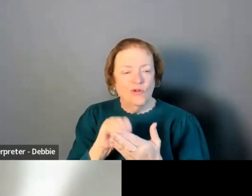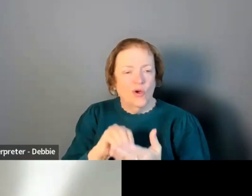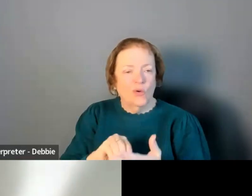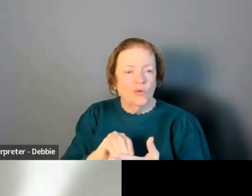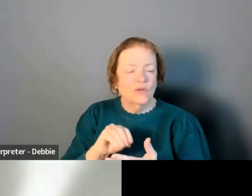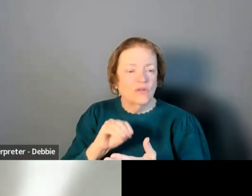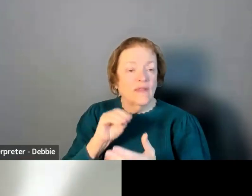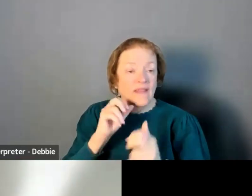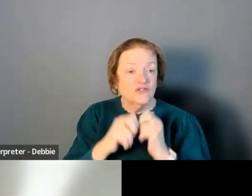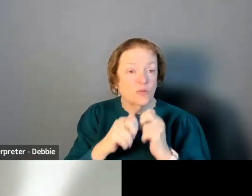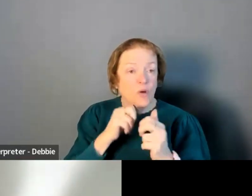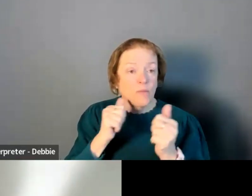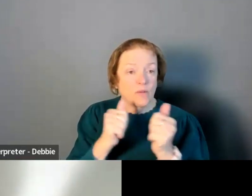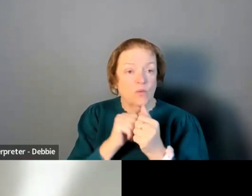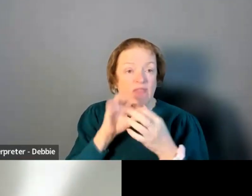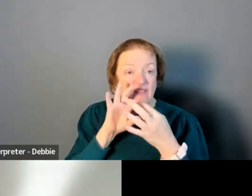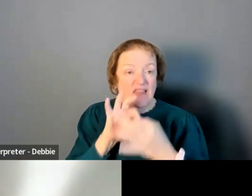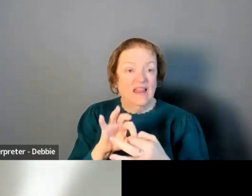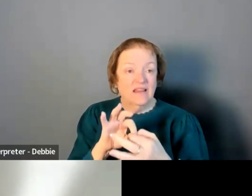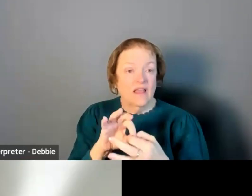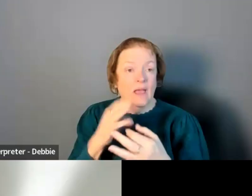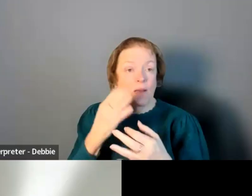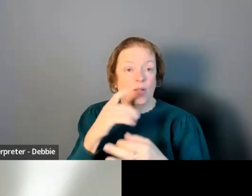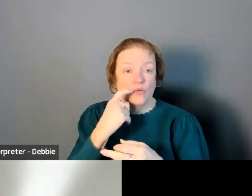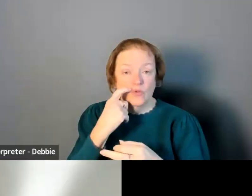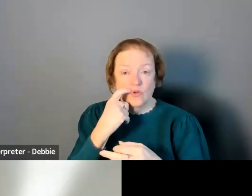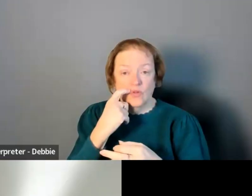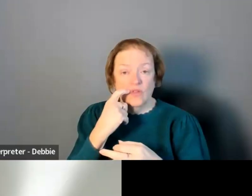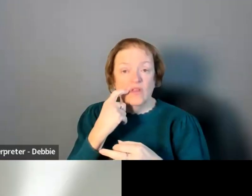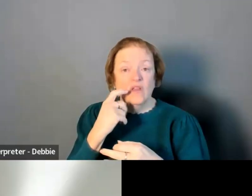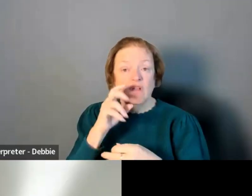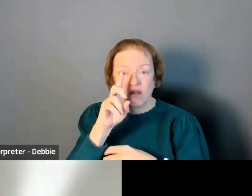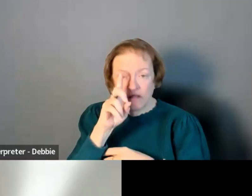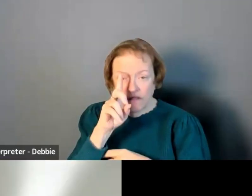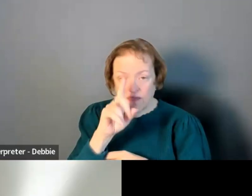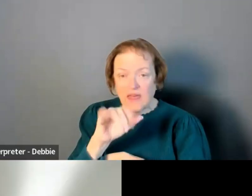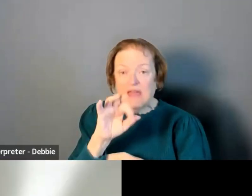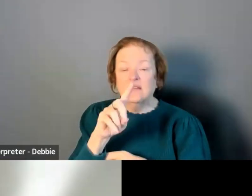connectivity and Bluetooth connectivity. That did happen has happened recently,